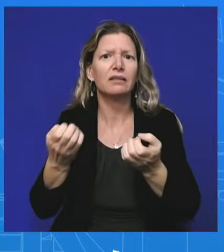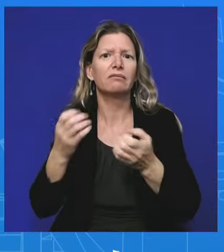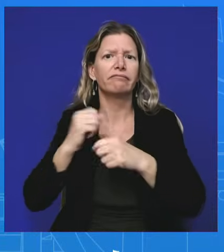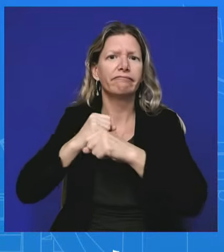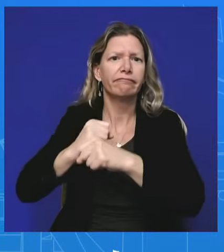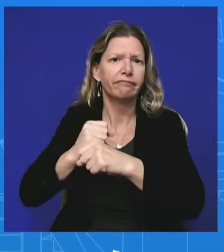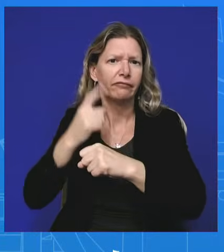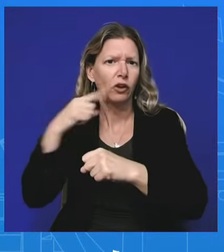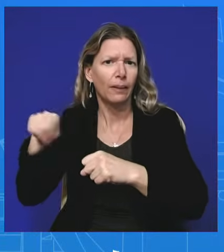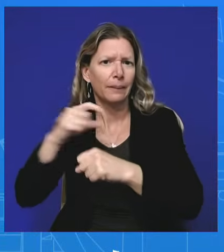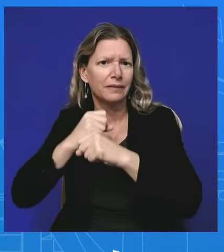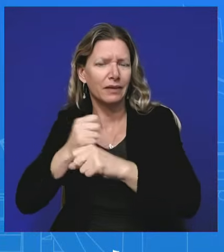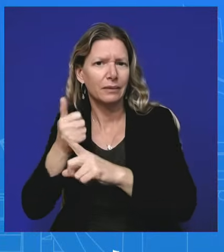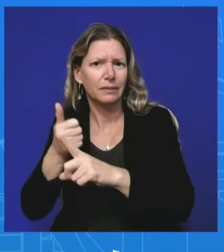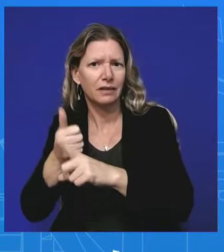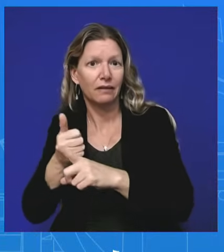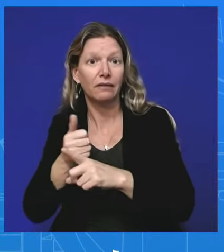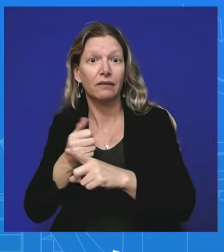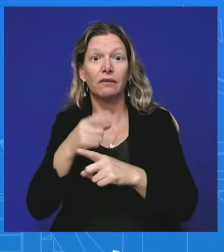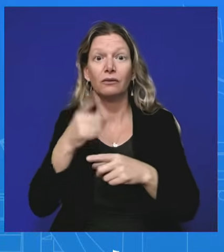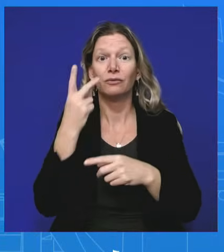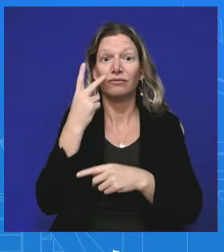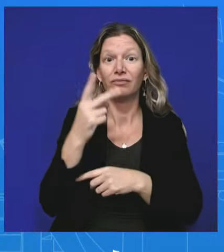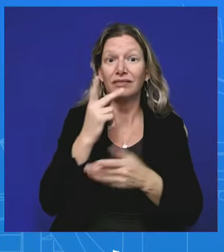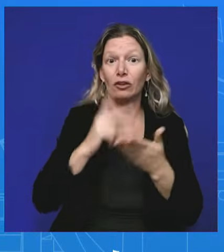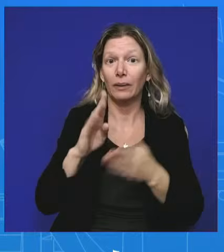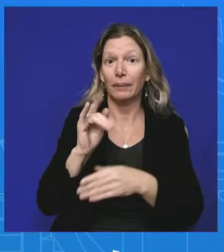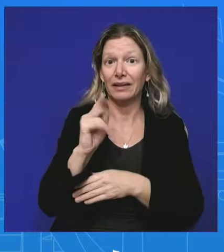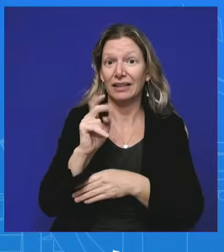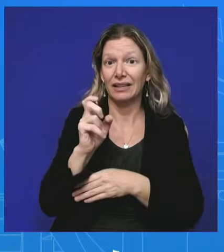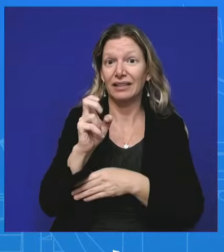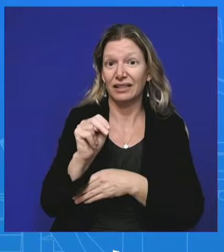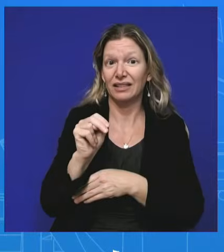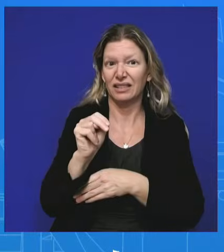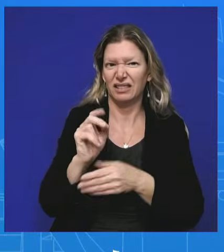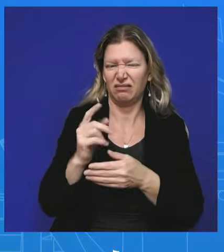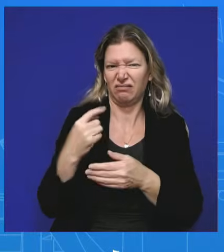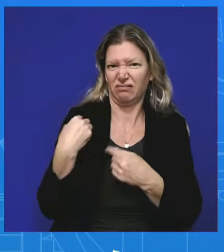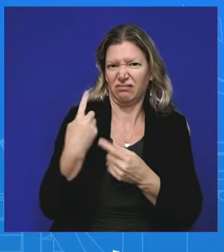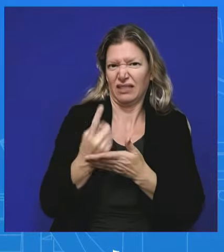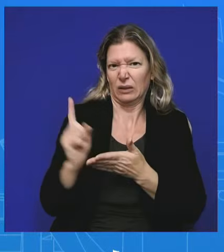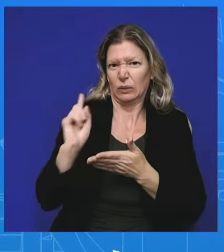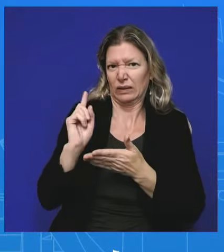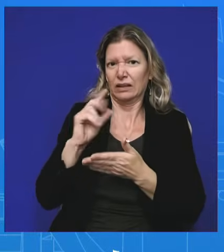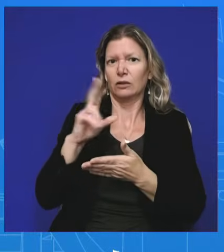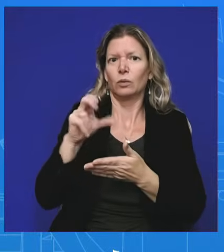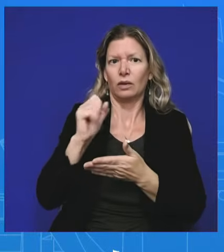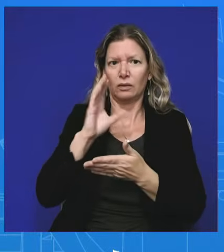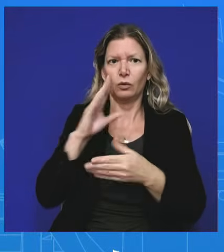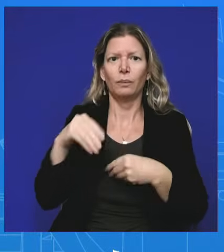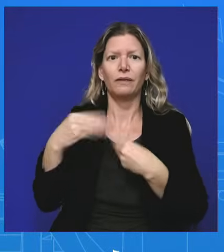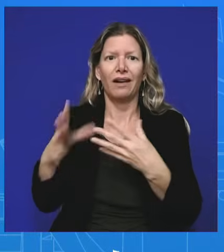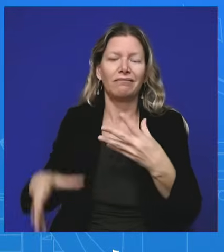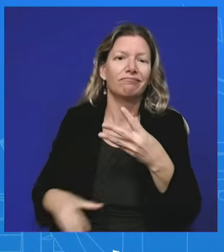aid package for Ukraine's defense under the Foreign Military Financing program. All of this will -- I'm sorry --